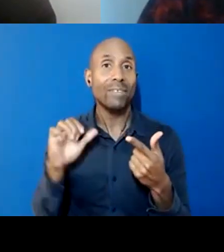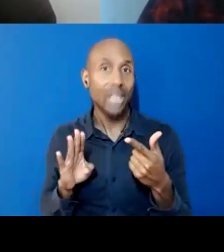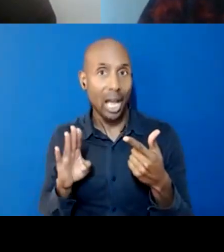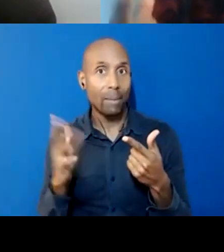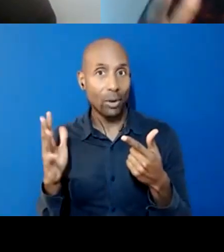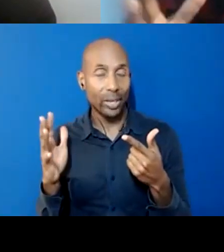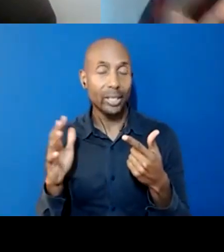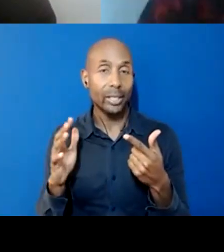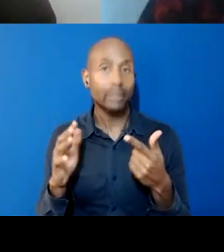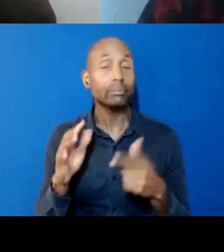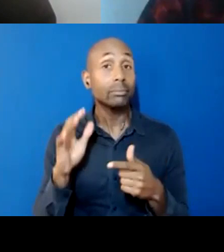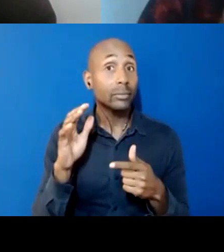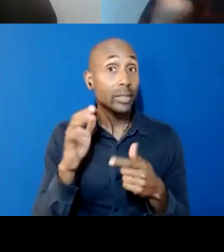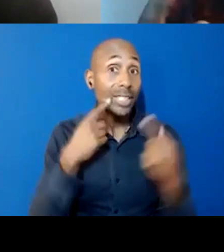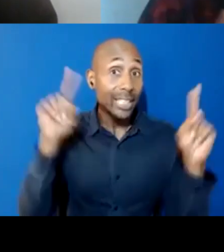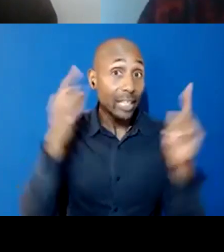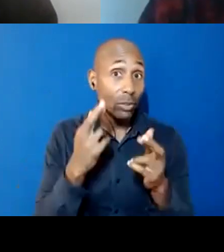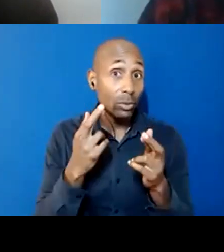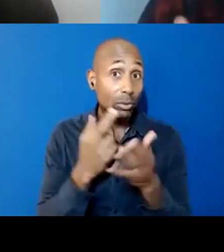I'm in the process of that now.